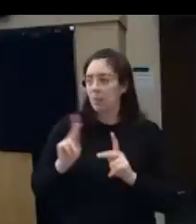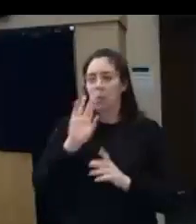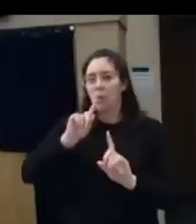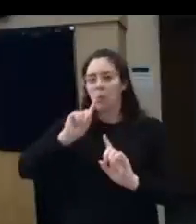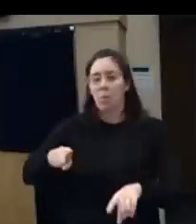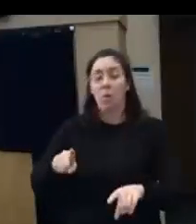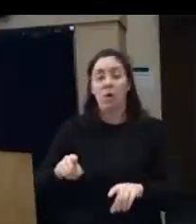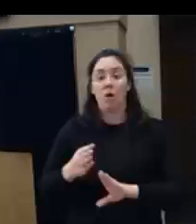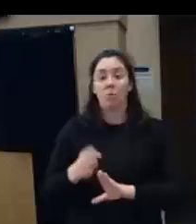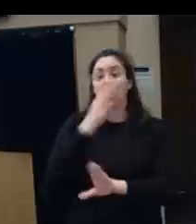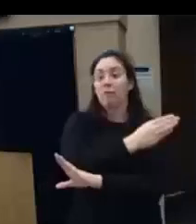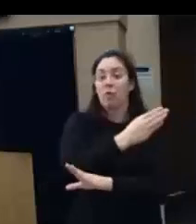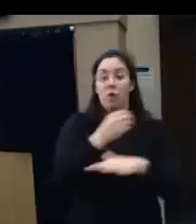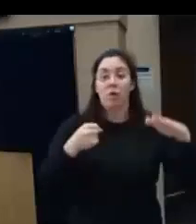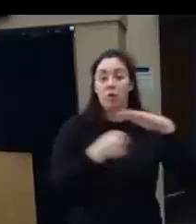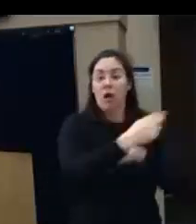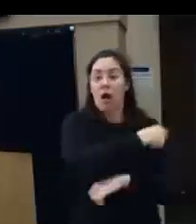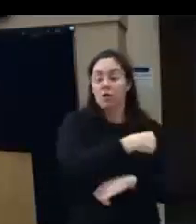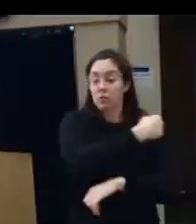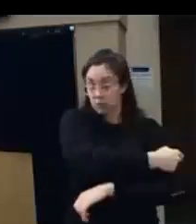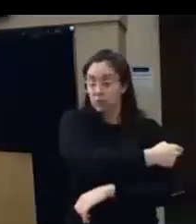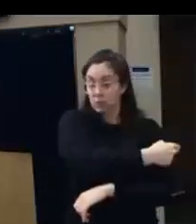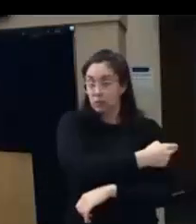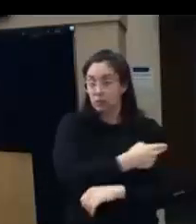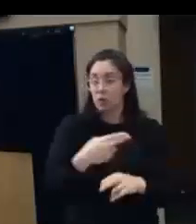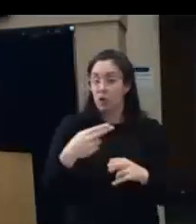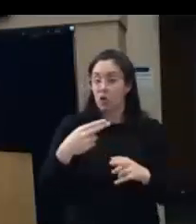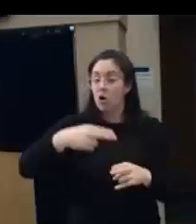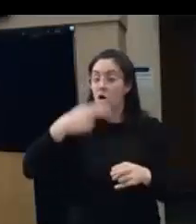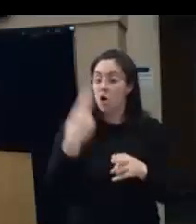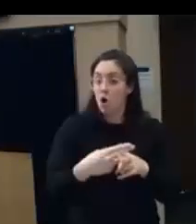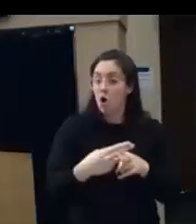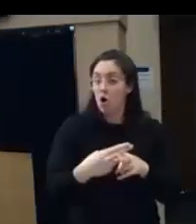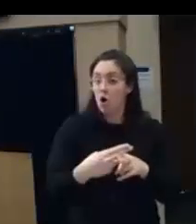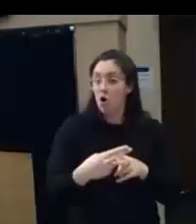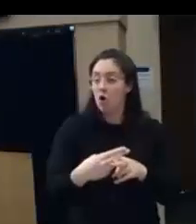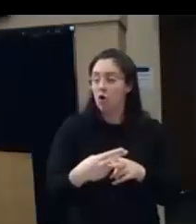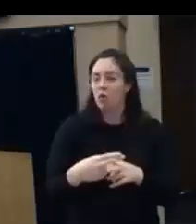previous hospitalizations where they were they recall being incredibly vulnerable they recall